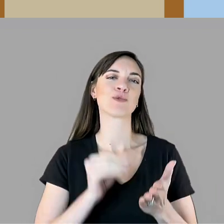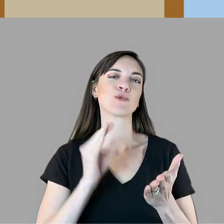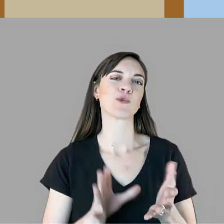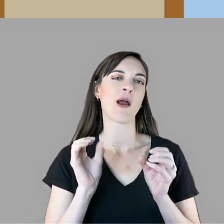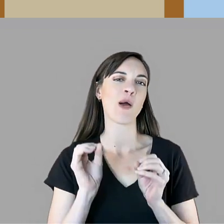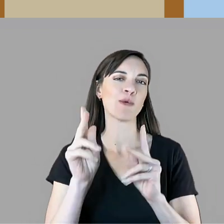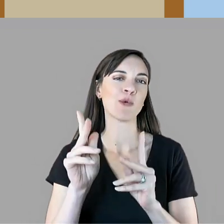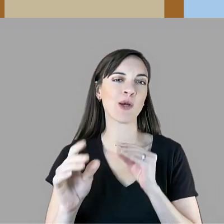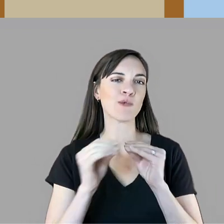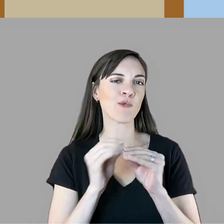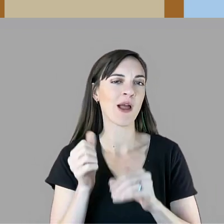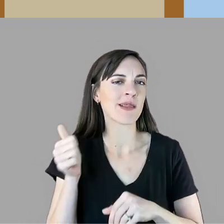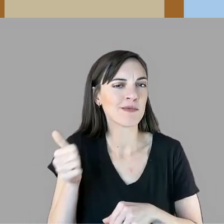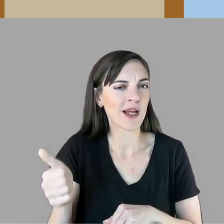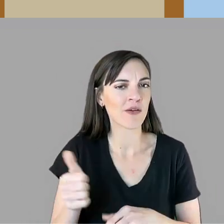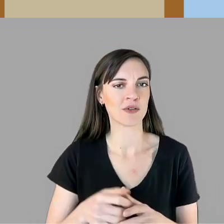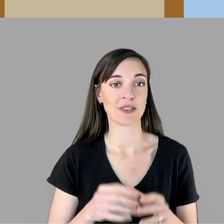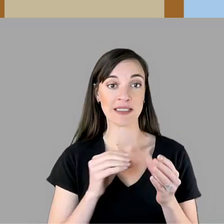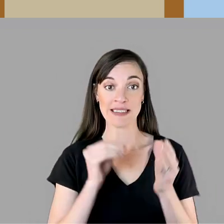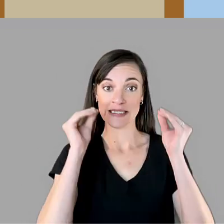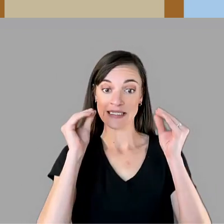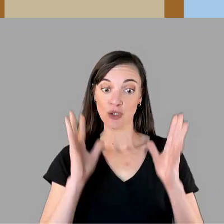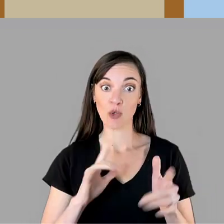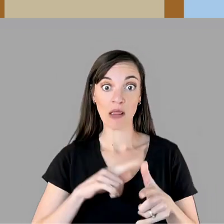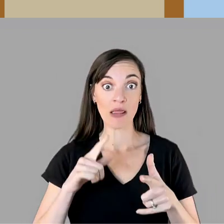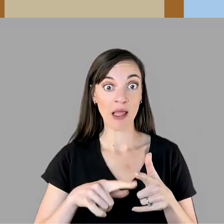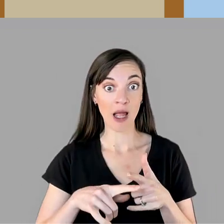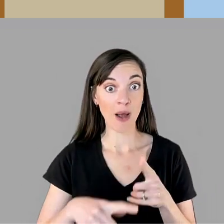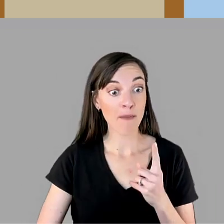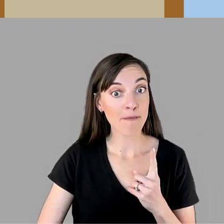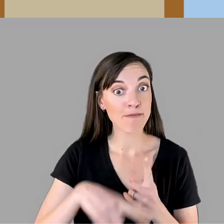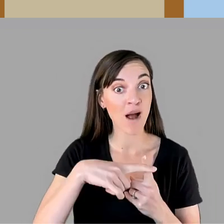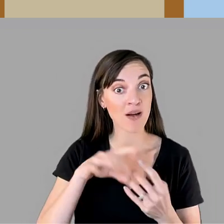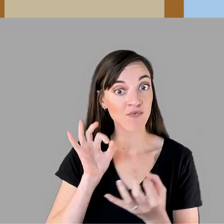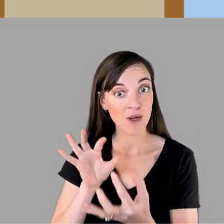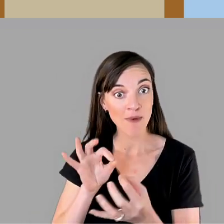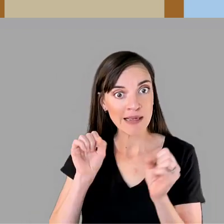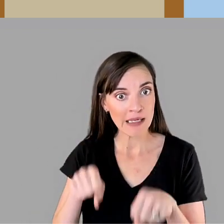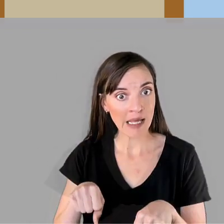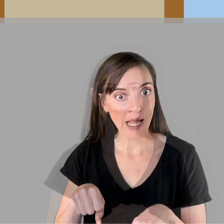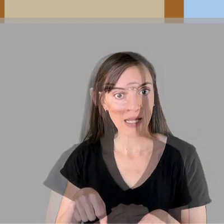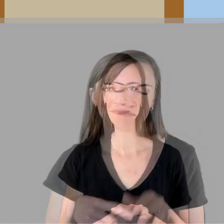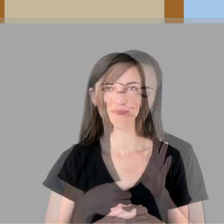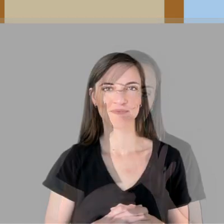The teacher then can give positive feedback by a simple “yes” or a thumbs up or a smile.